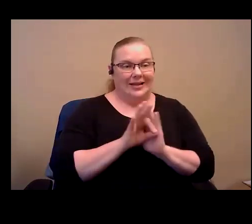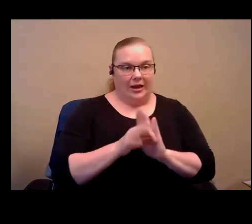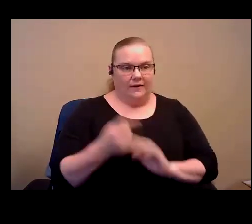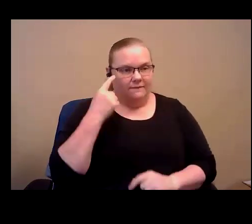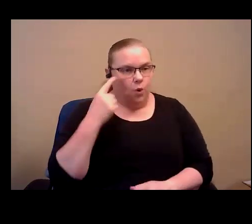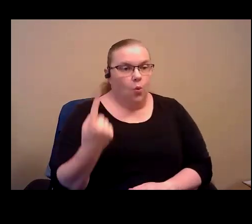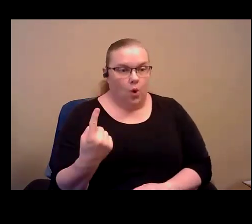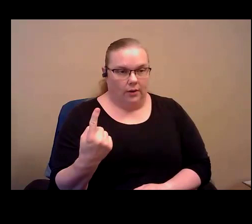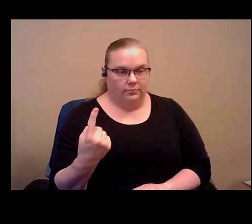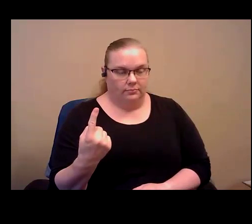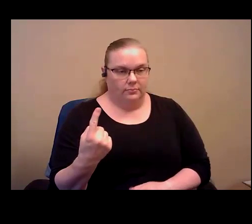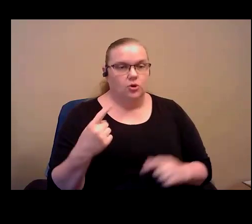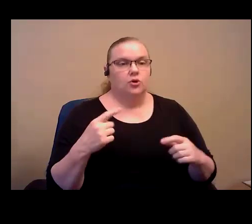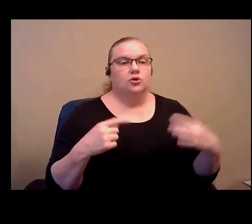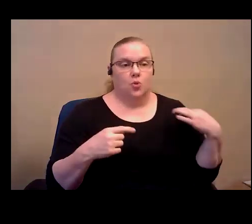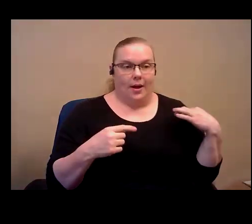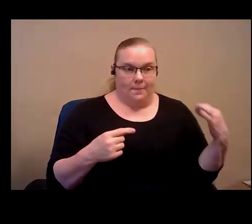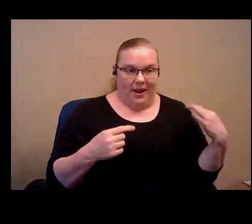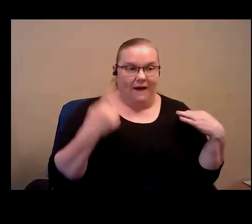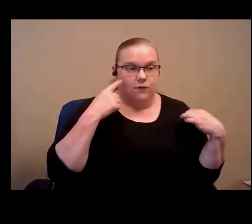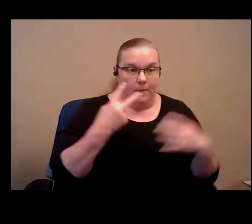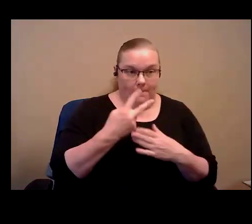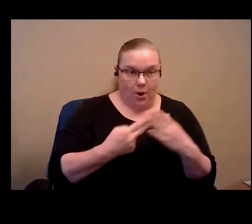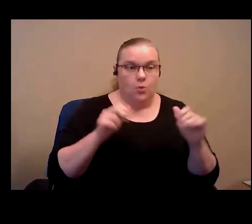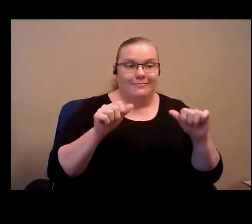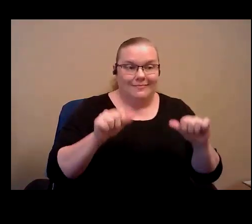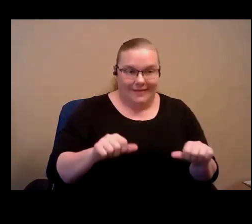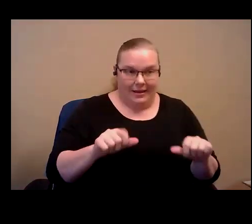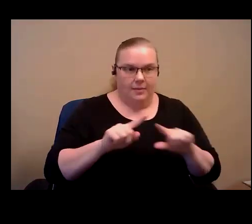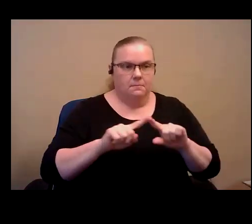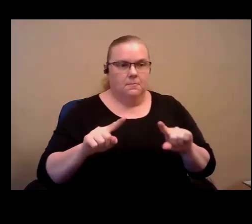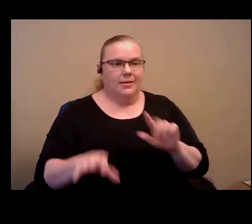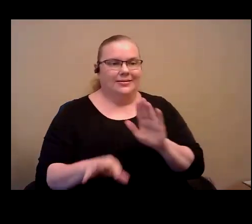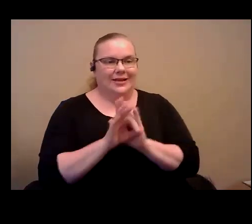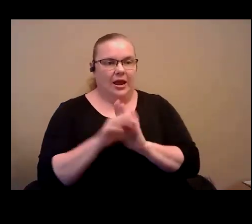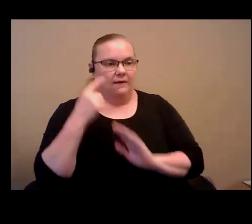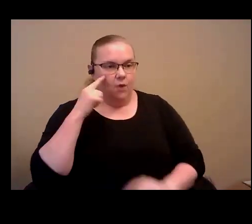Hope Glassberg, Rockingstone Group: Yes, this is Hope from the Rockingstone Group. That's my understanding as well. Laura Thorn, NCOA: That's correct.